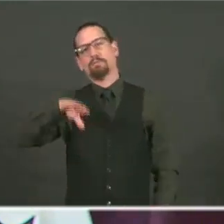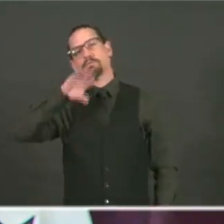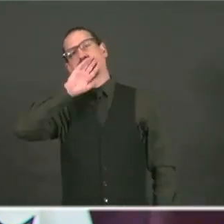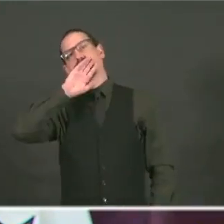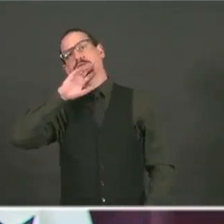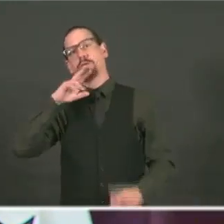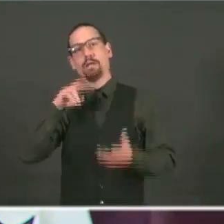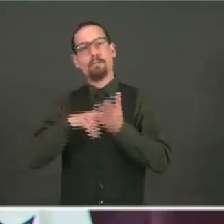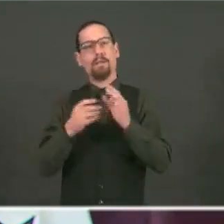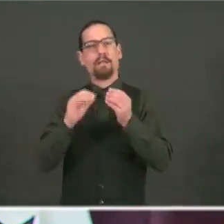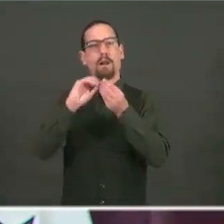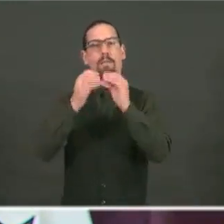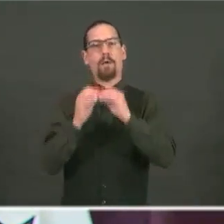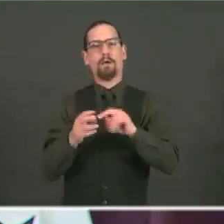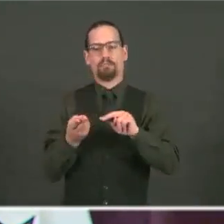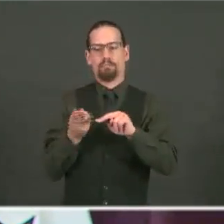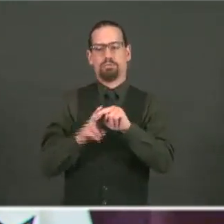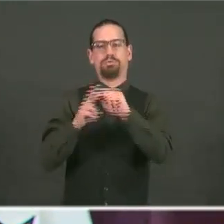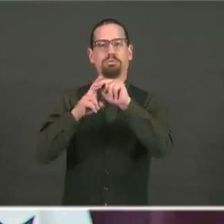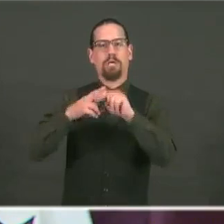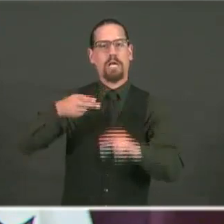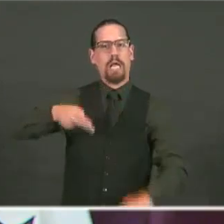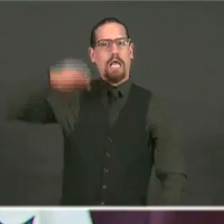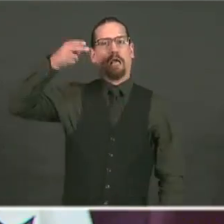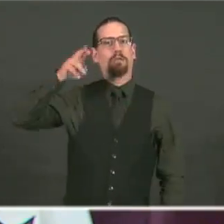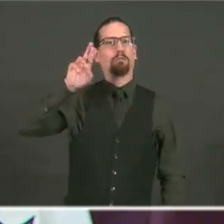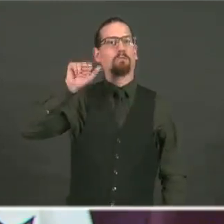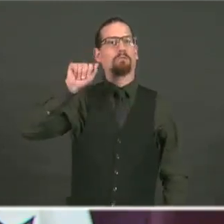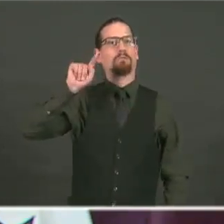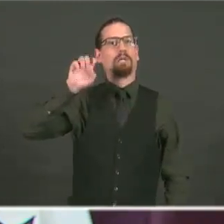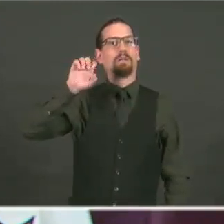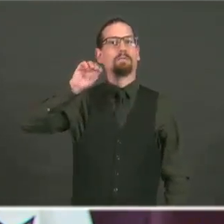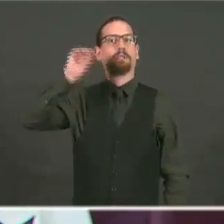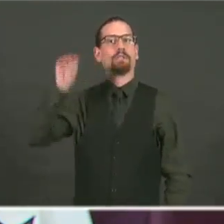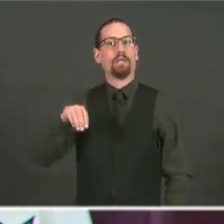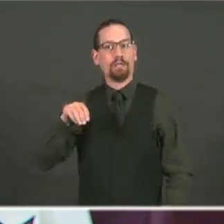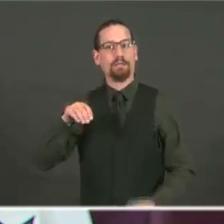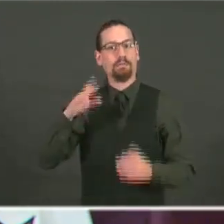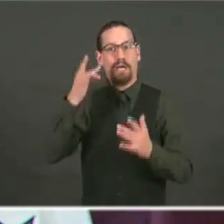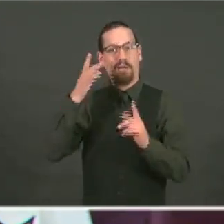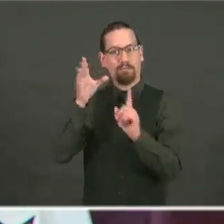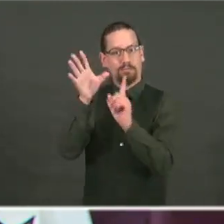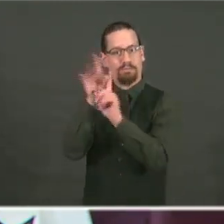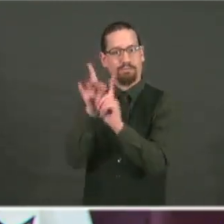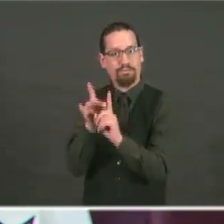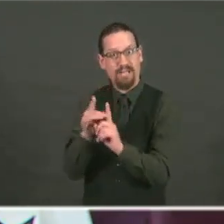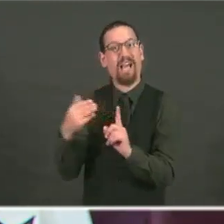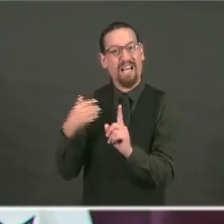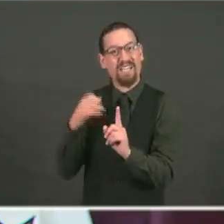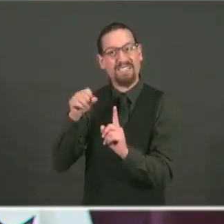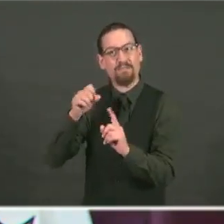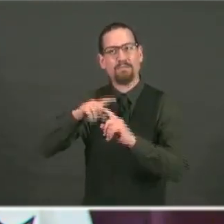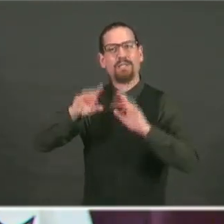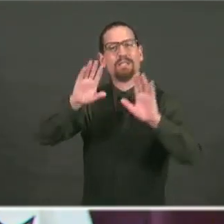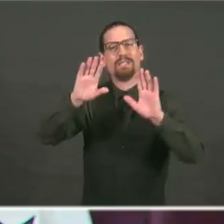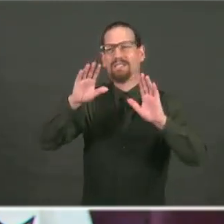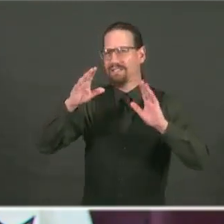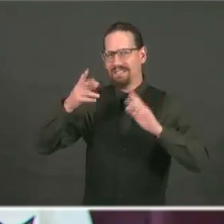IT MORE DIFFICULT FOR STATES LIKE RHODE ISLAND, WHERE WE HAVE HIGH RATES OF TESTING, WE ARE